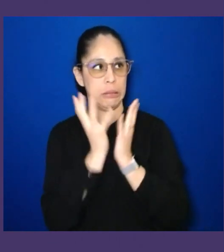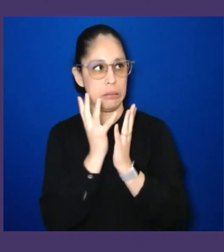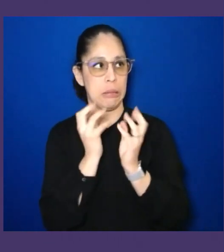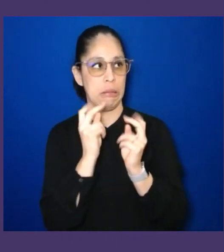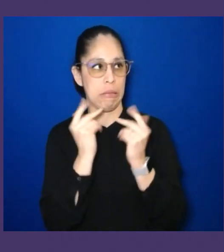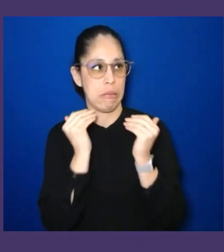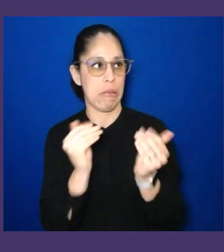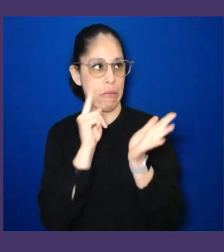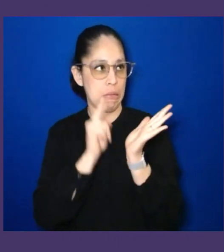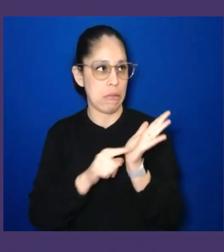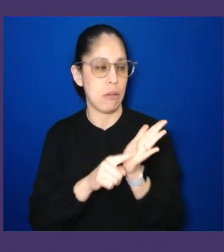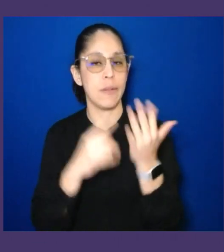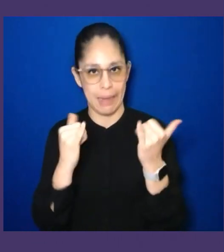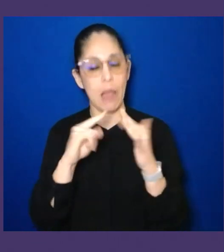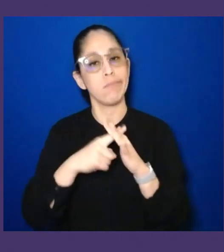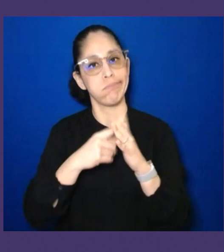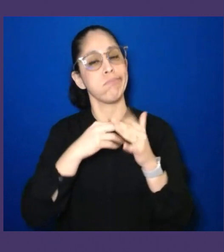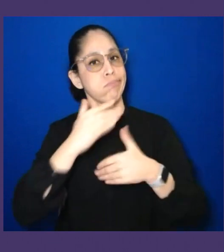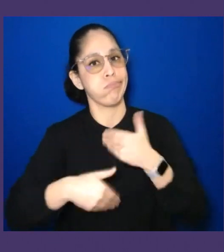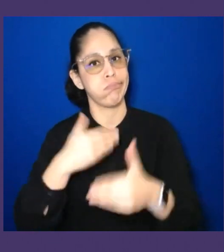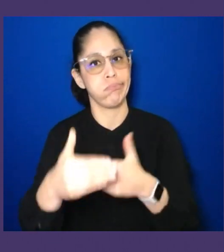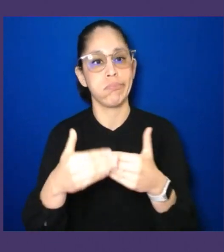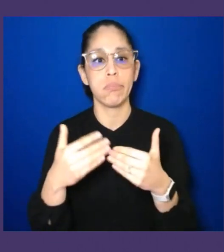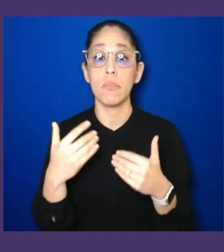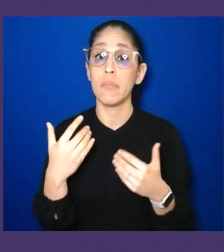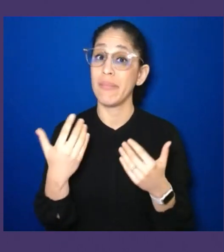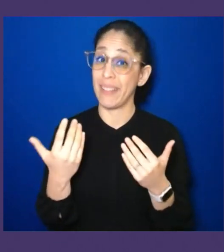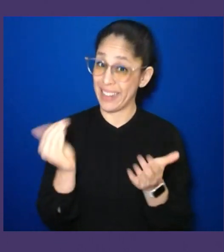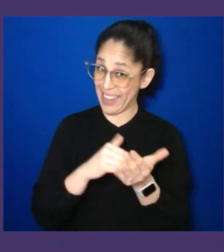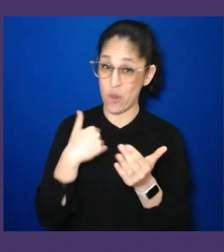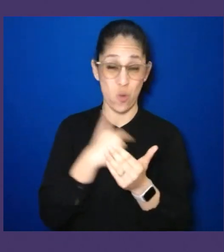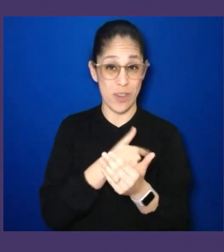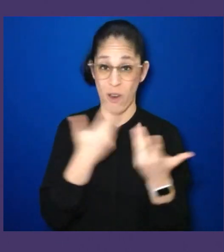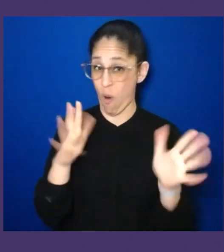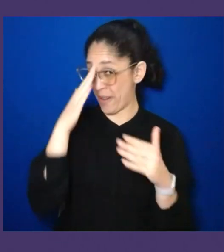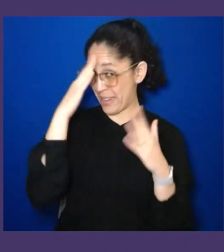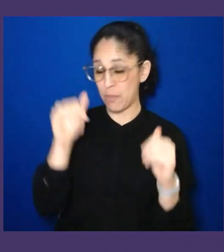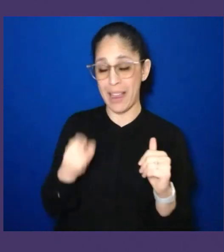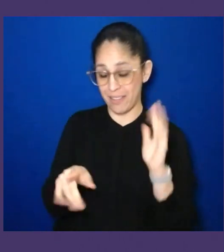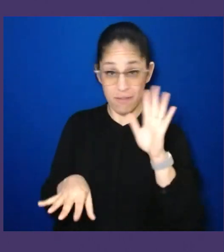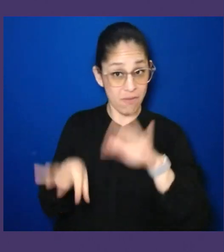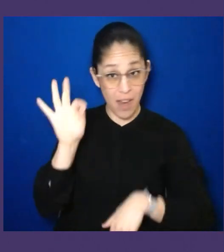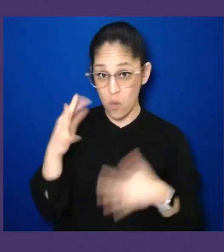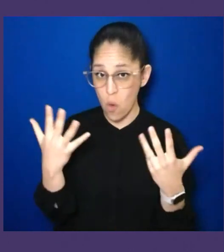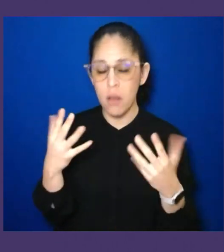It discovered, as we expected it would, terrible examples of violence,